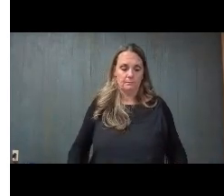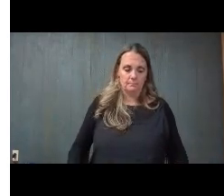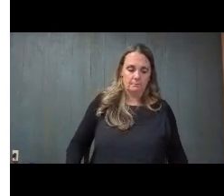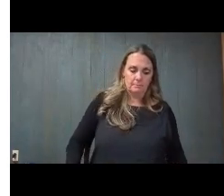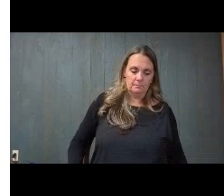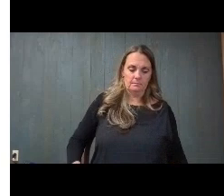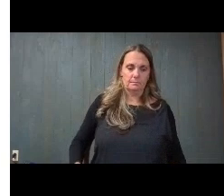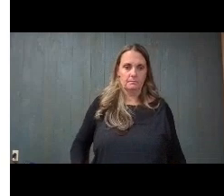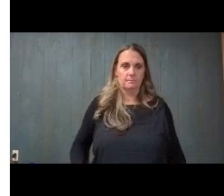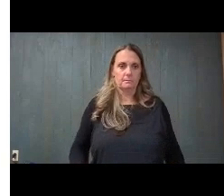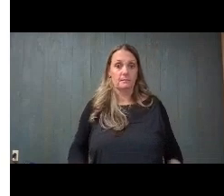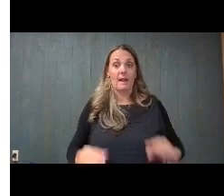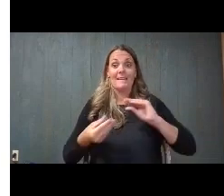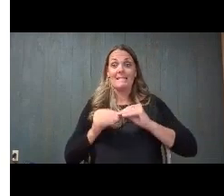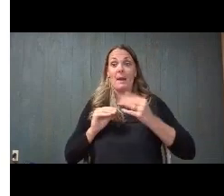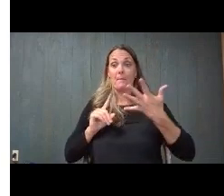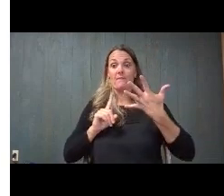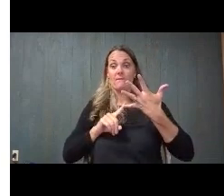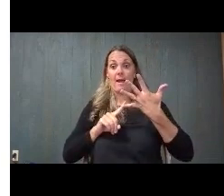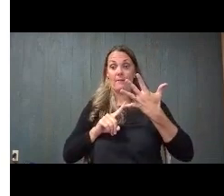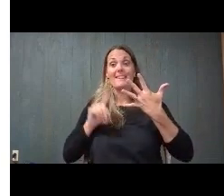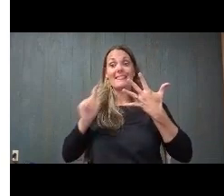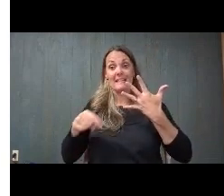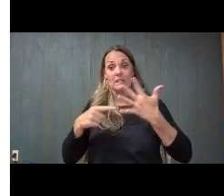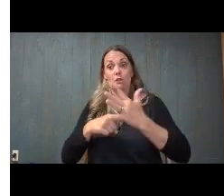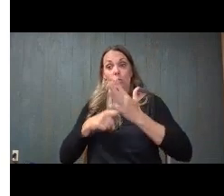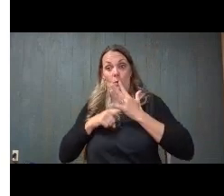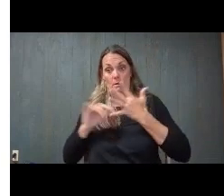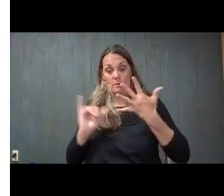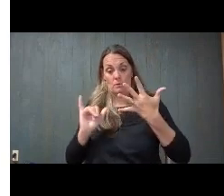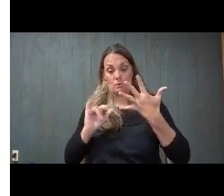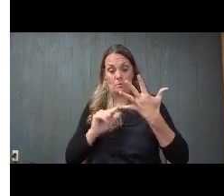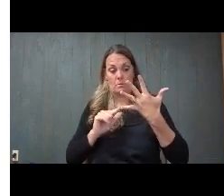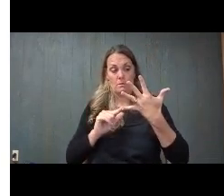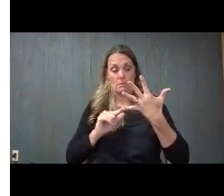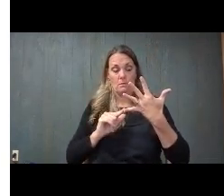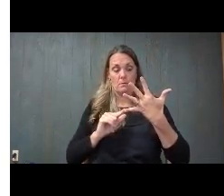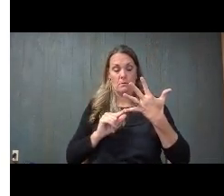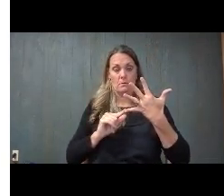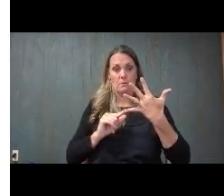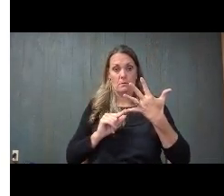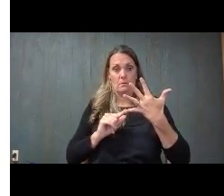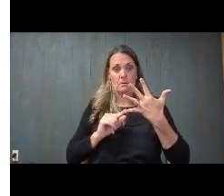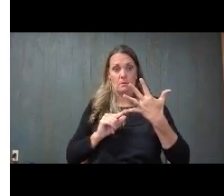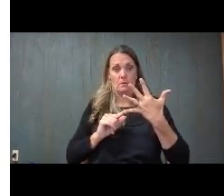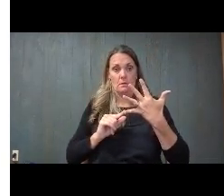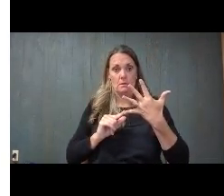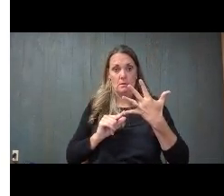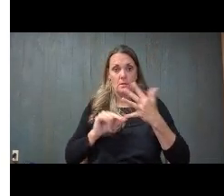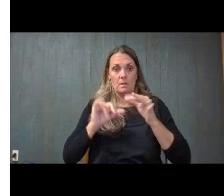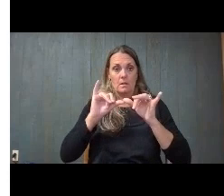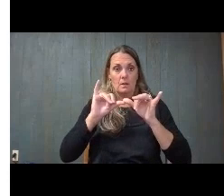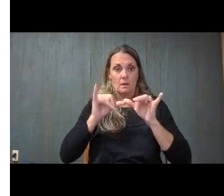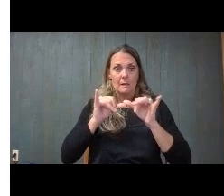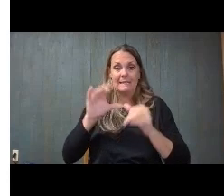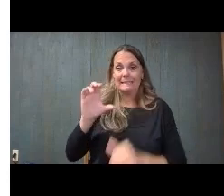And here's number five, which is required. What are the sustainability measures the CSP will implement